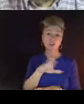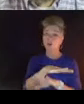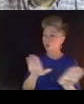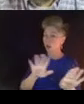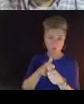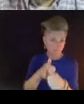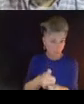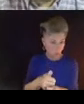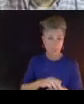Swan, yep.